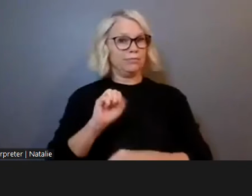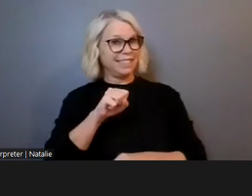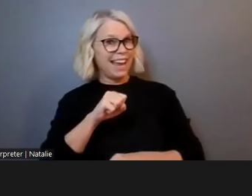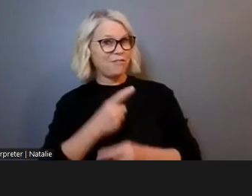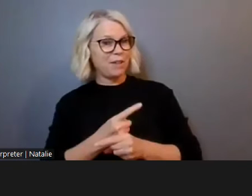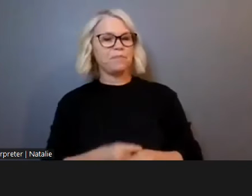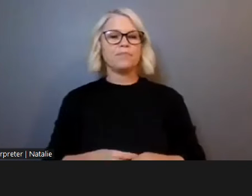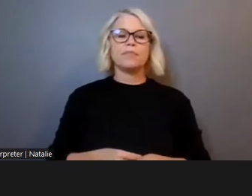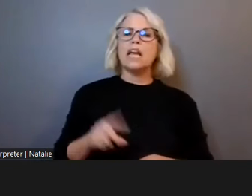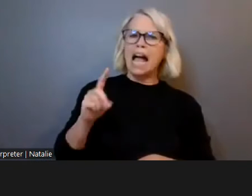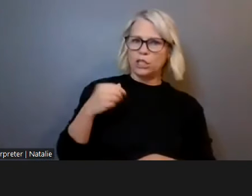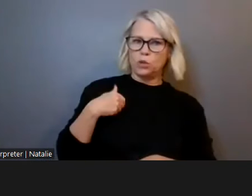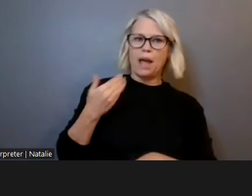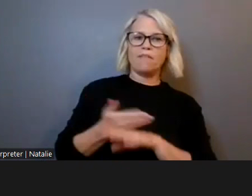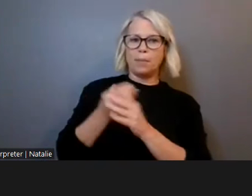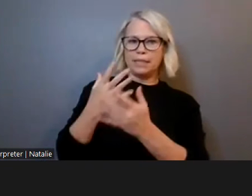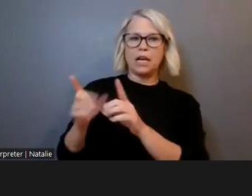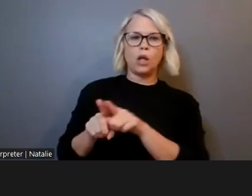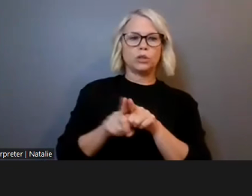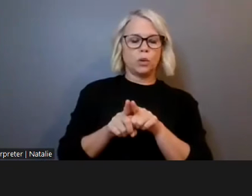I do have an update.